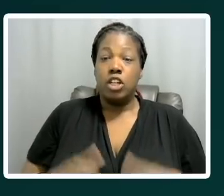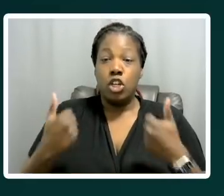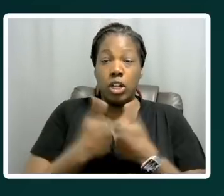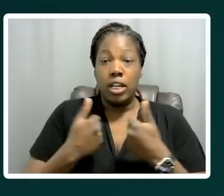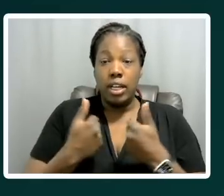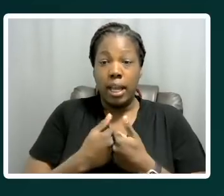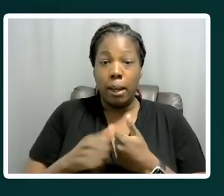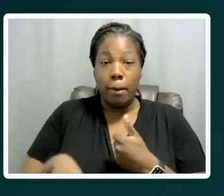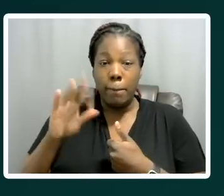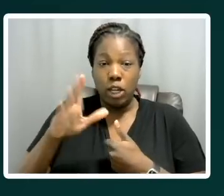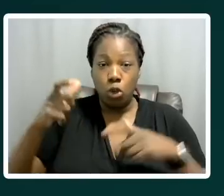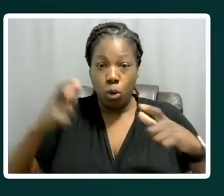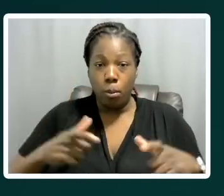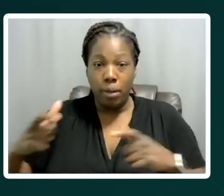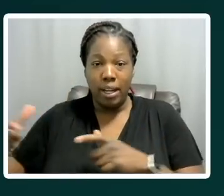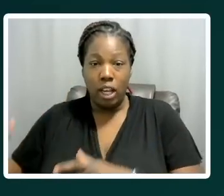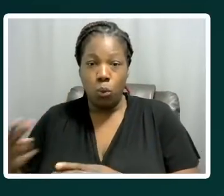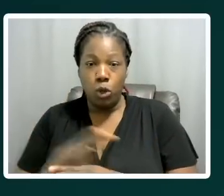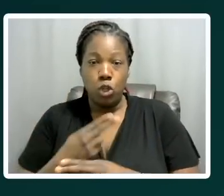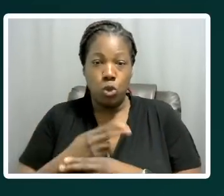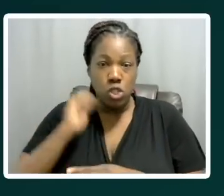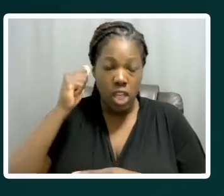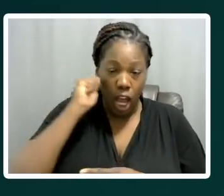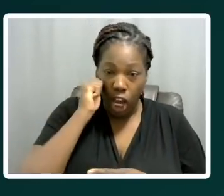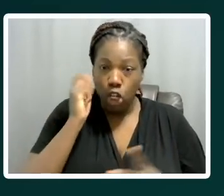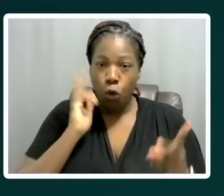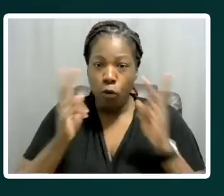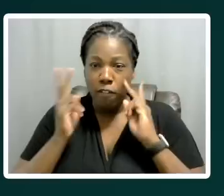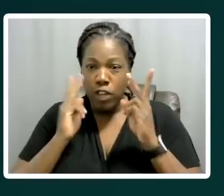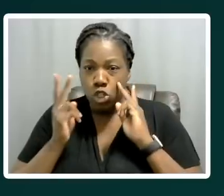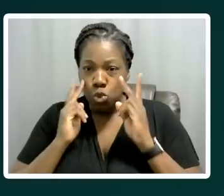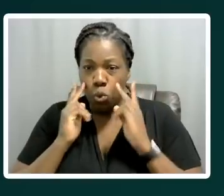seven different countries to represent their cultures. Collaborating with subject matter